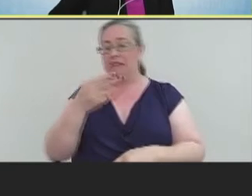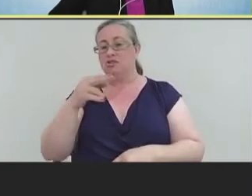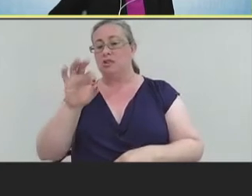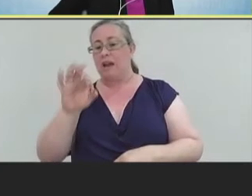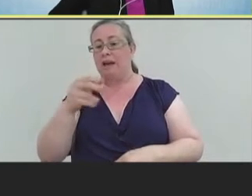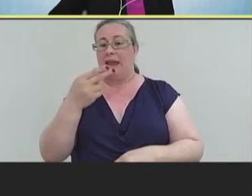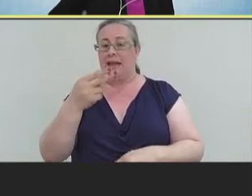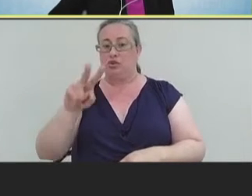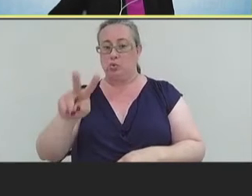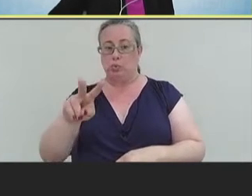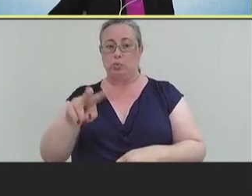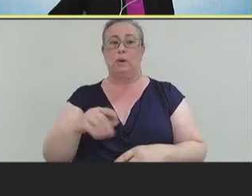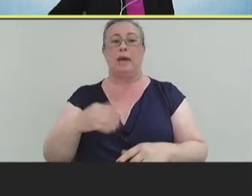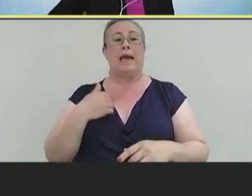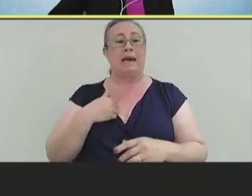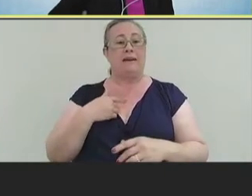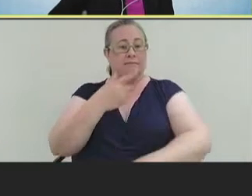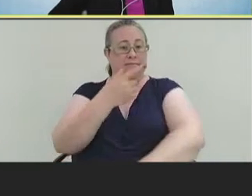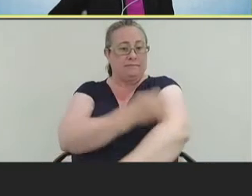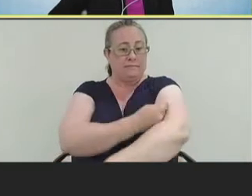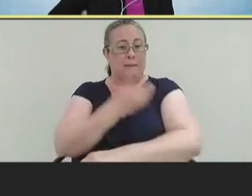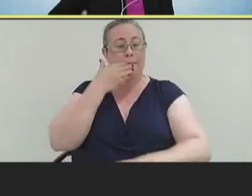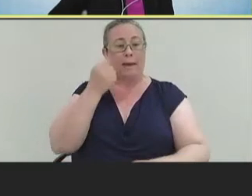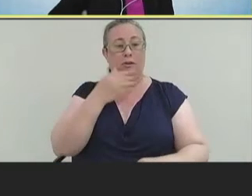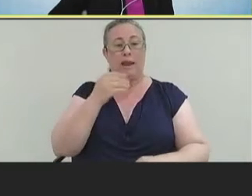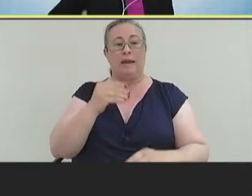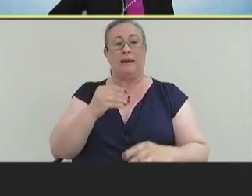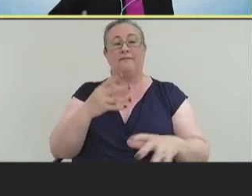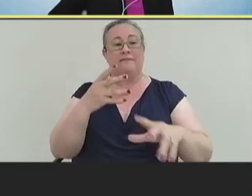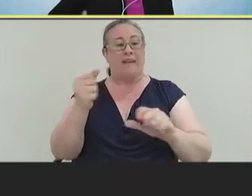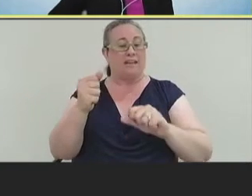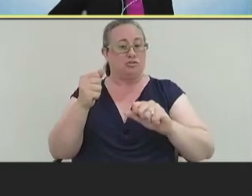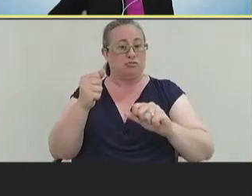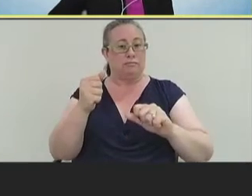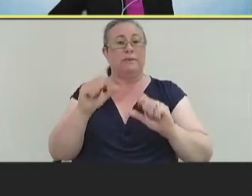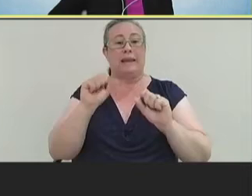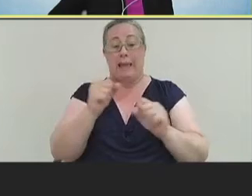Having vaccines that are better and faster, can we manufacture them even faster than they already